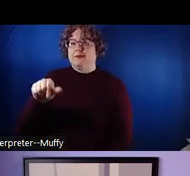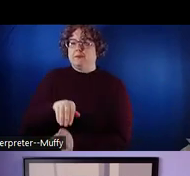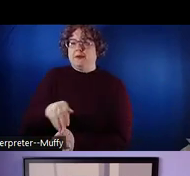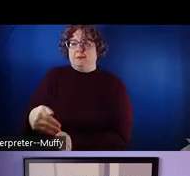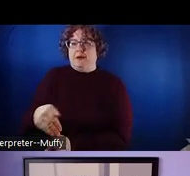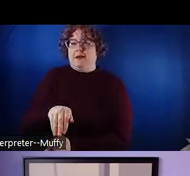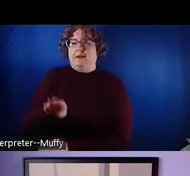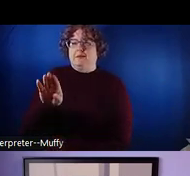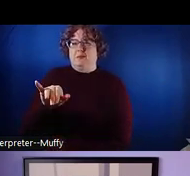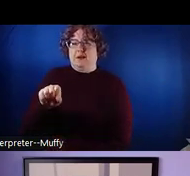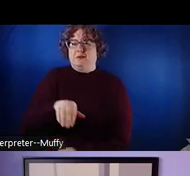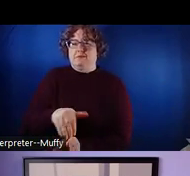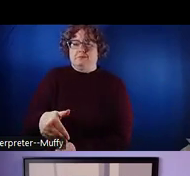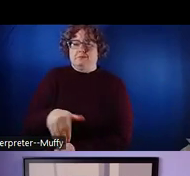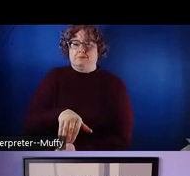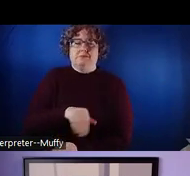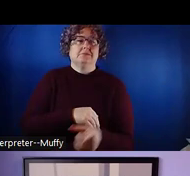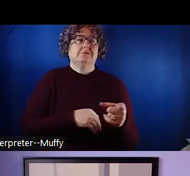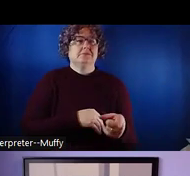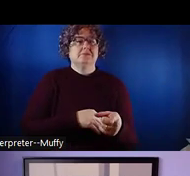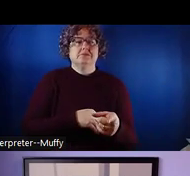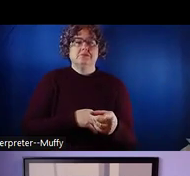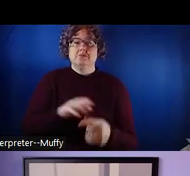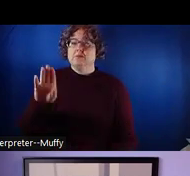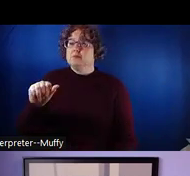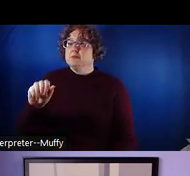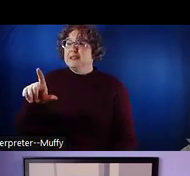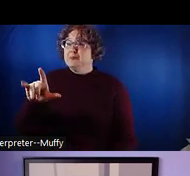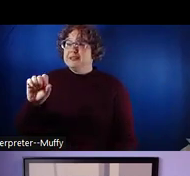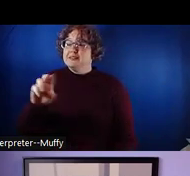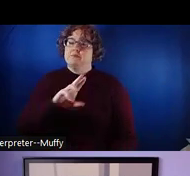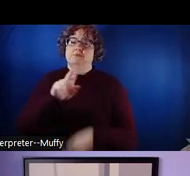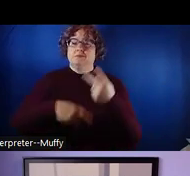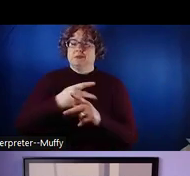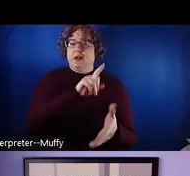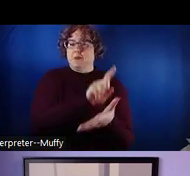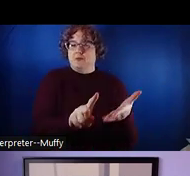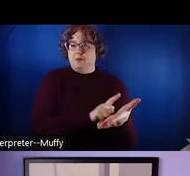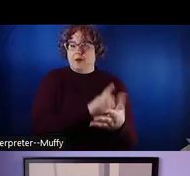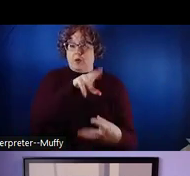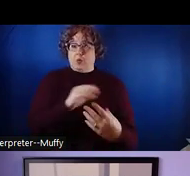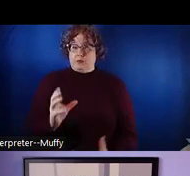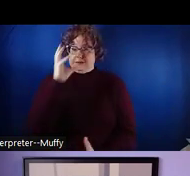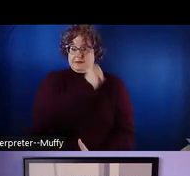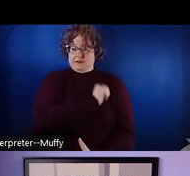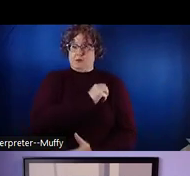So in short, ableism is simply a form of discrimination that includes an assumption that able-bodiedness